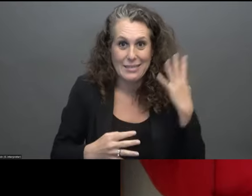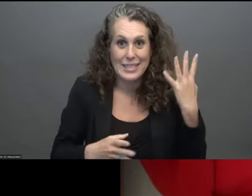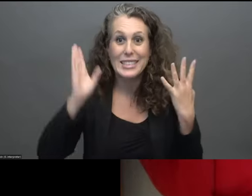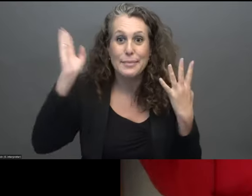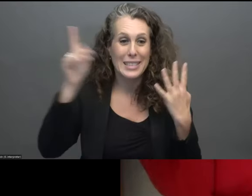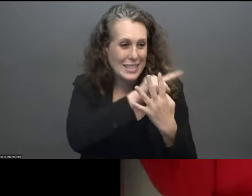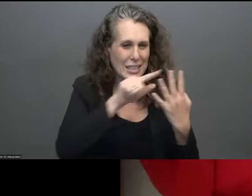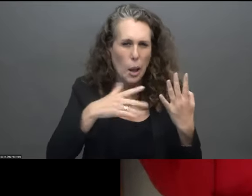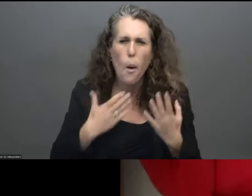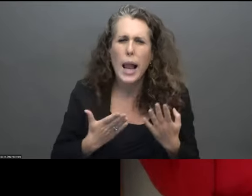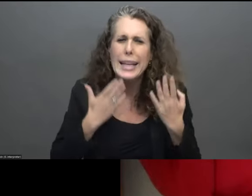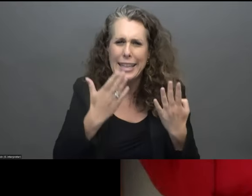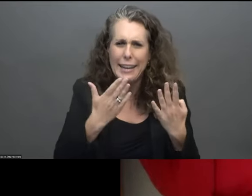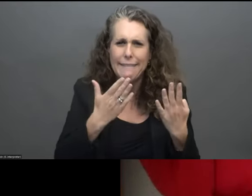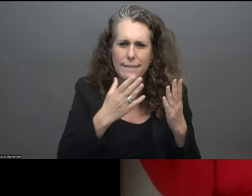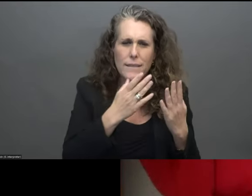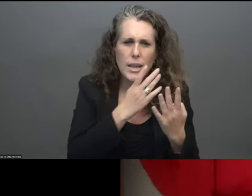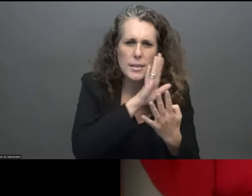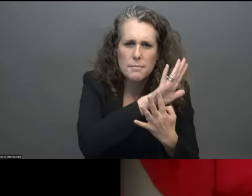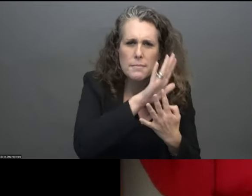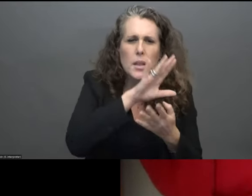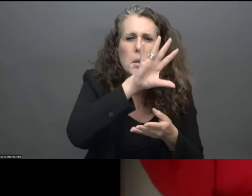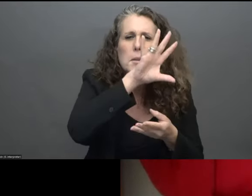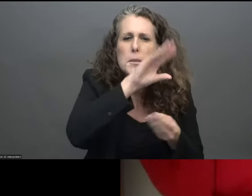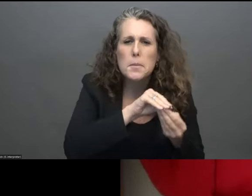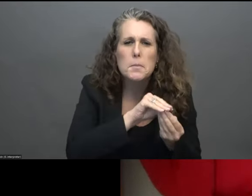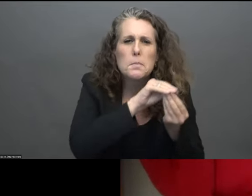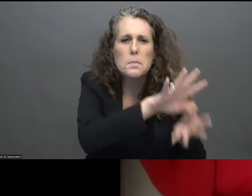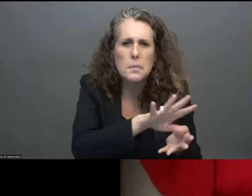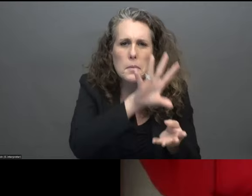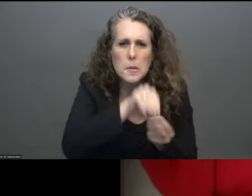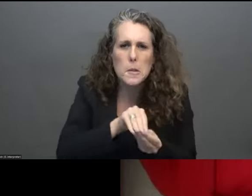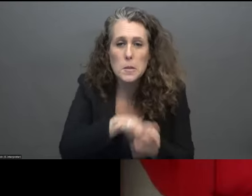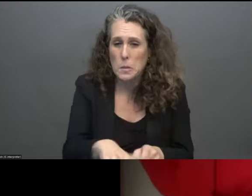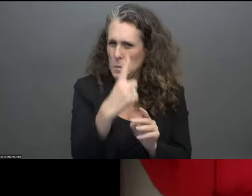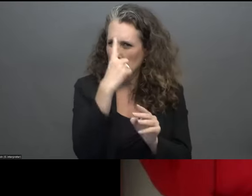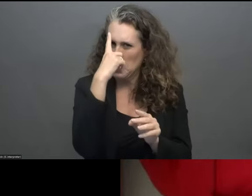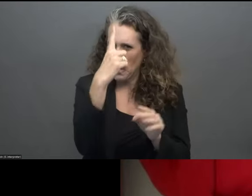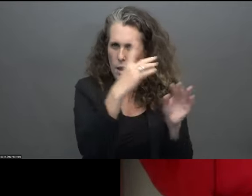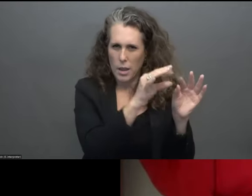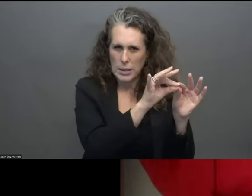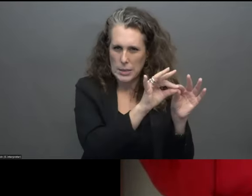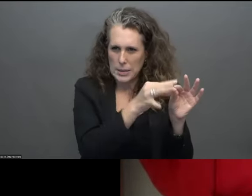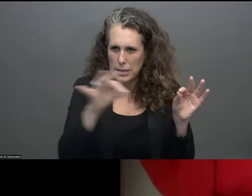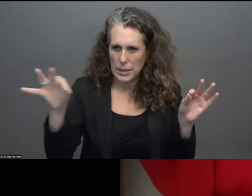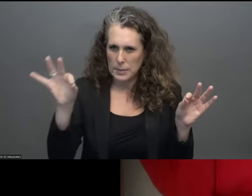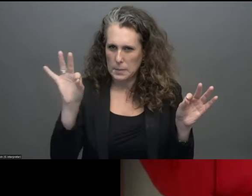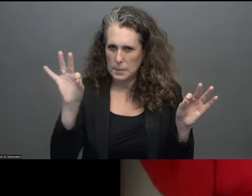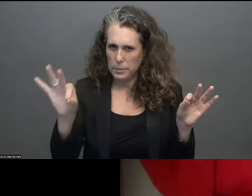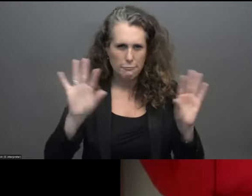opportunity to just summarize in in a single sentence, your key message to the audience